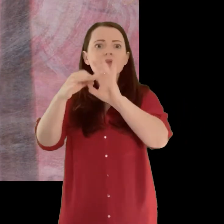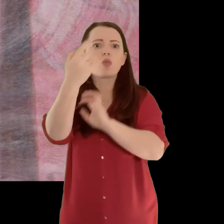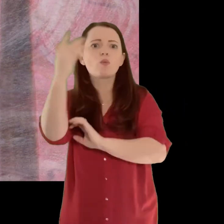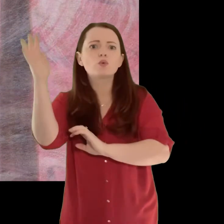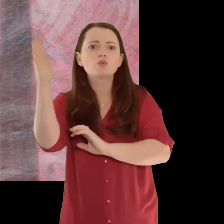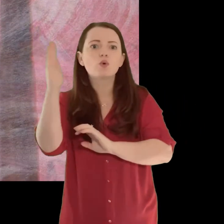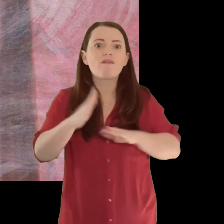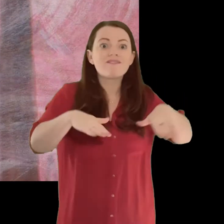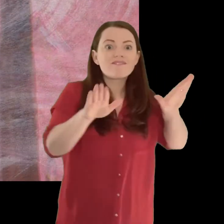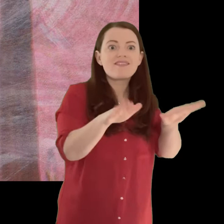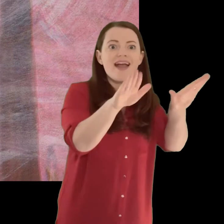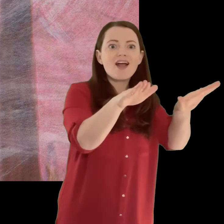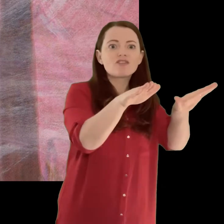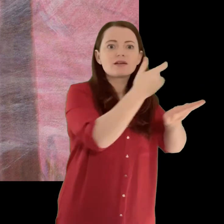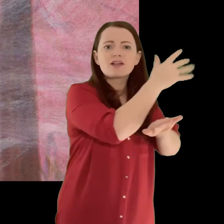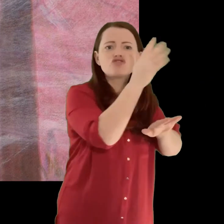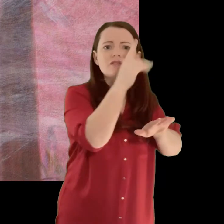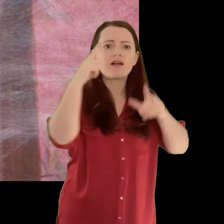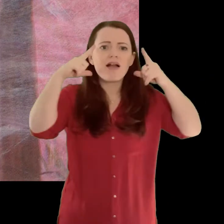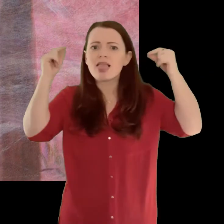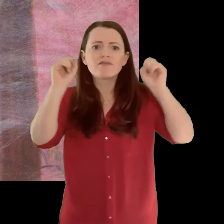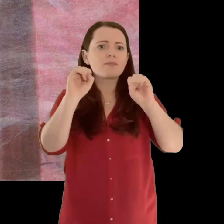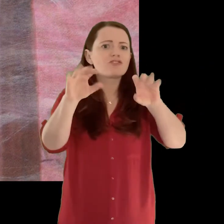This was not fairy magic Or elfin magic